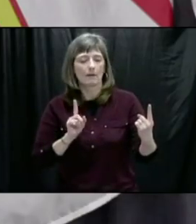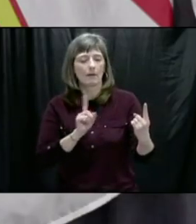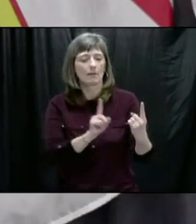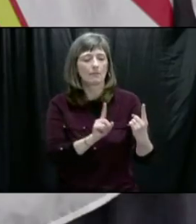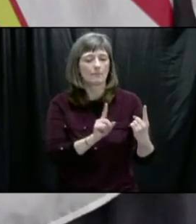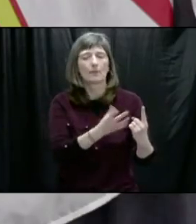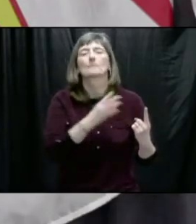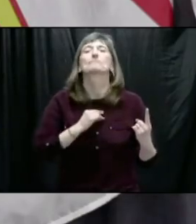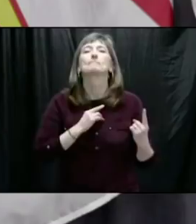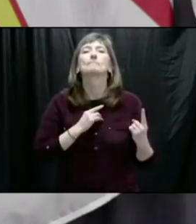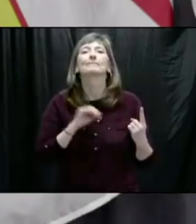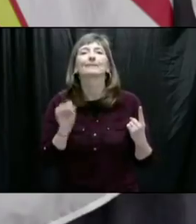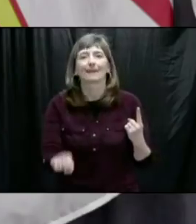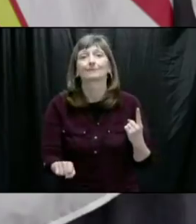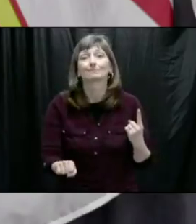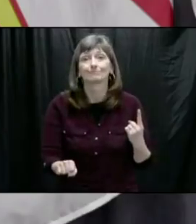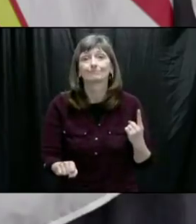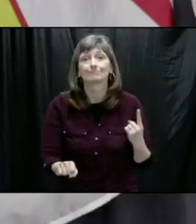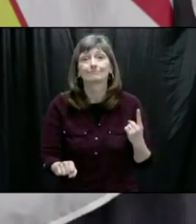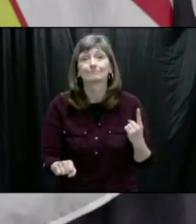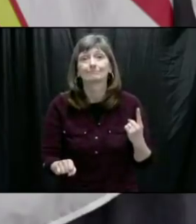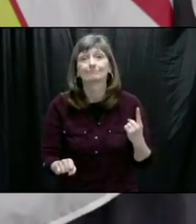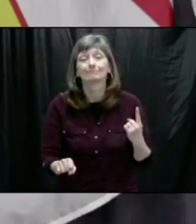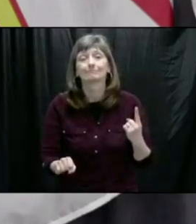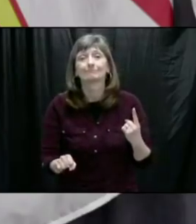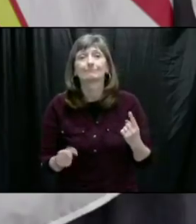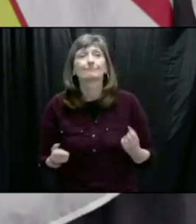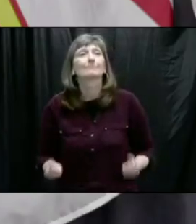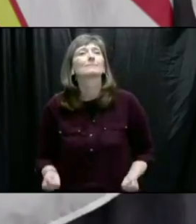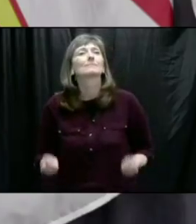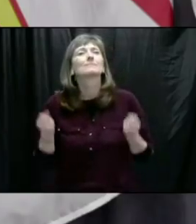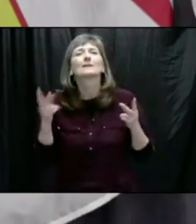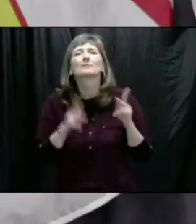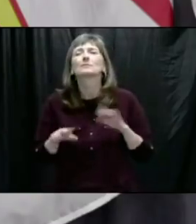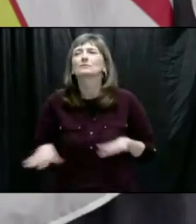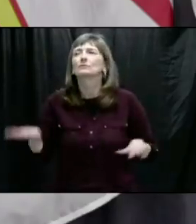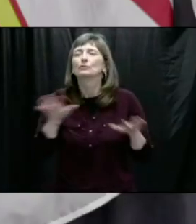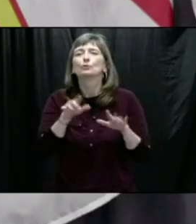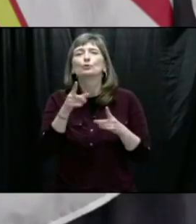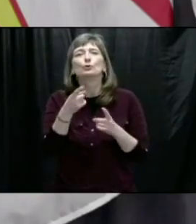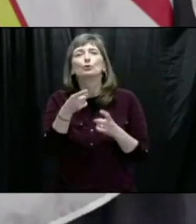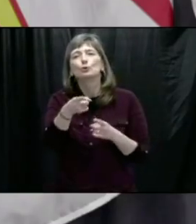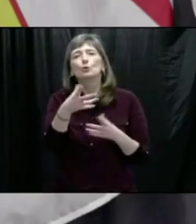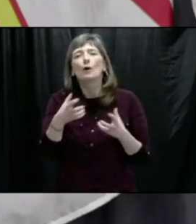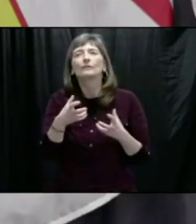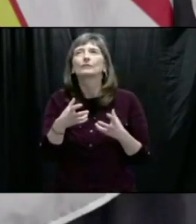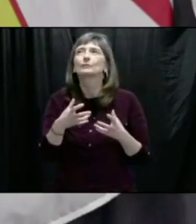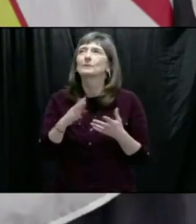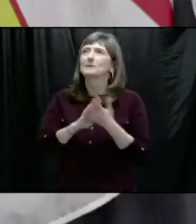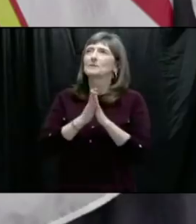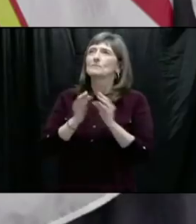YOU ARE NOT INVINCIBLE. WE HAVE A LOT OF PEOPLE IN OUR